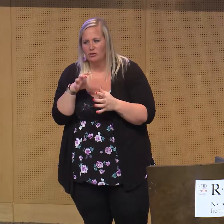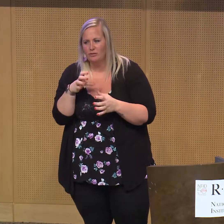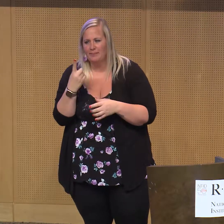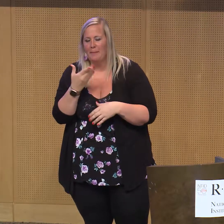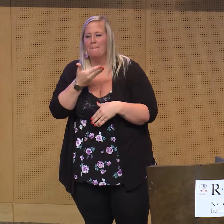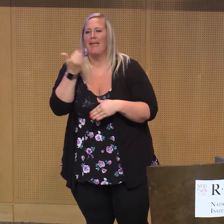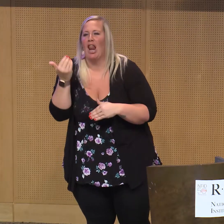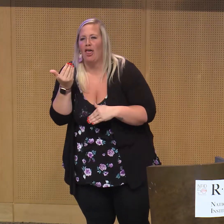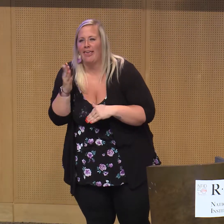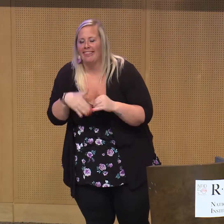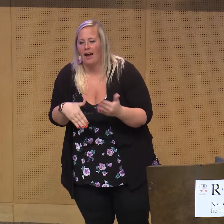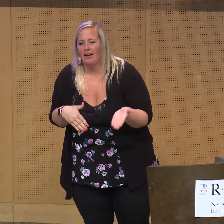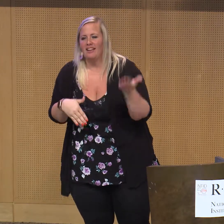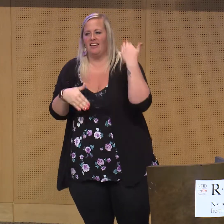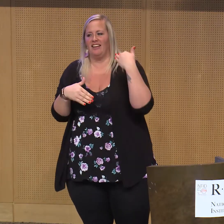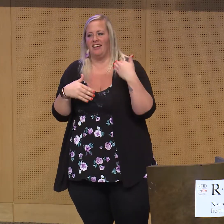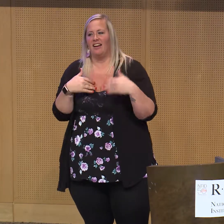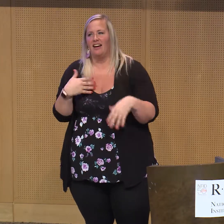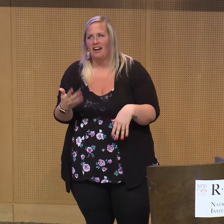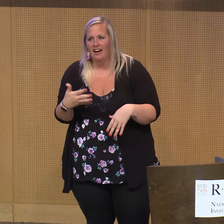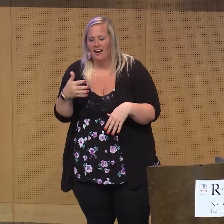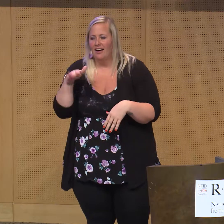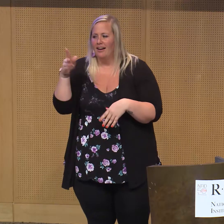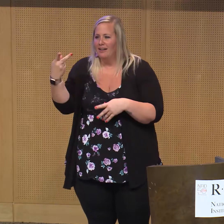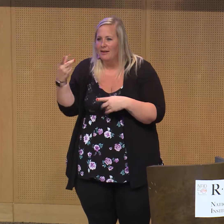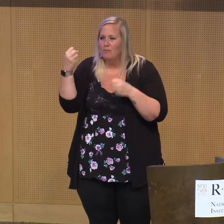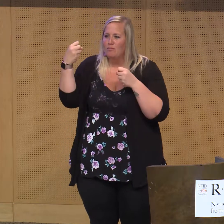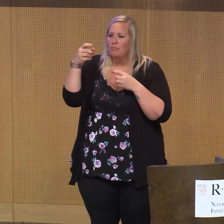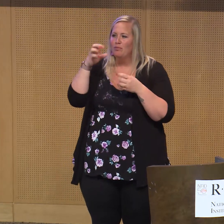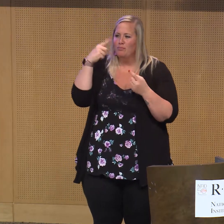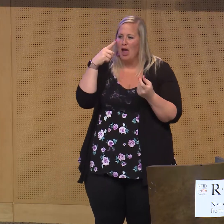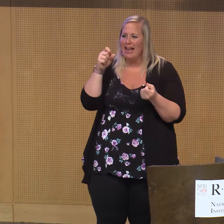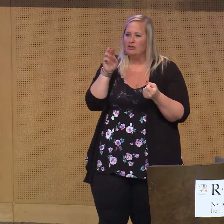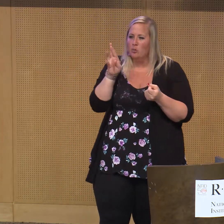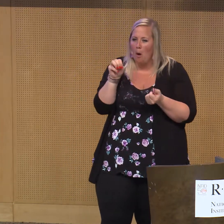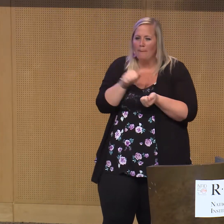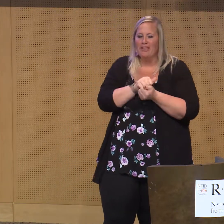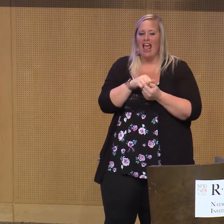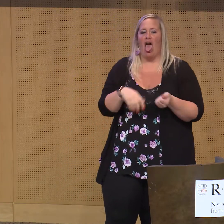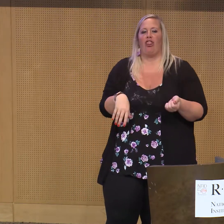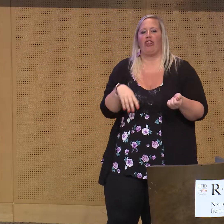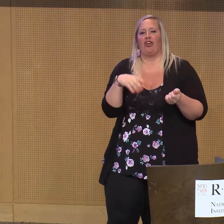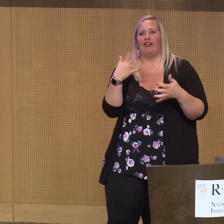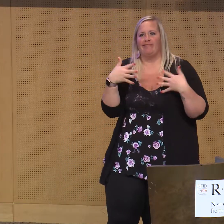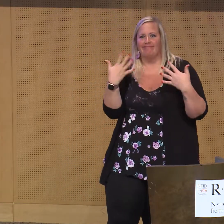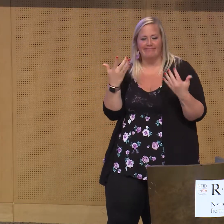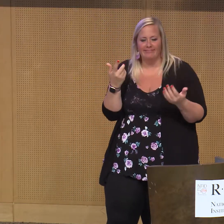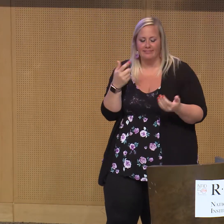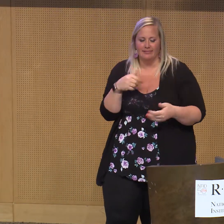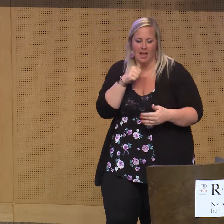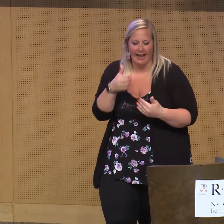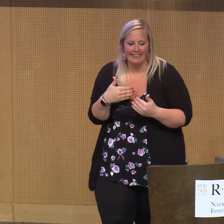every season, to do something that's more creative than the last season. And so brainstorming is a really important task for me.